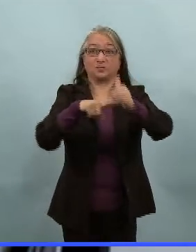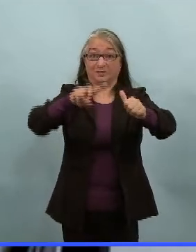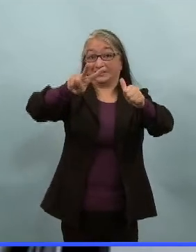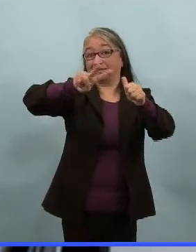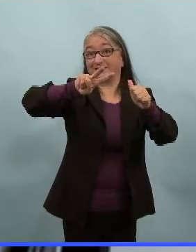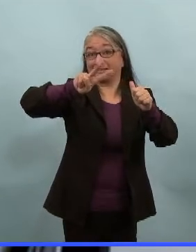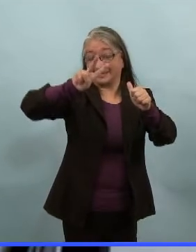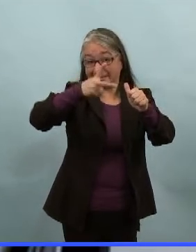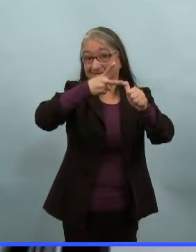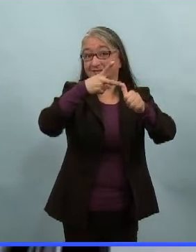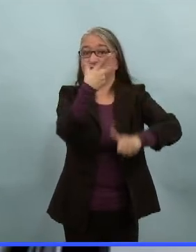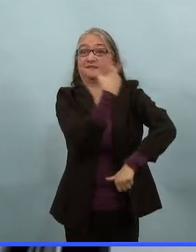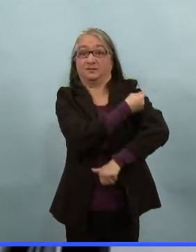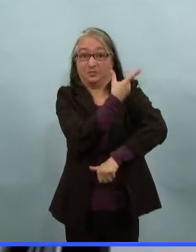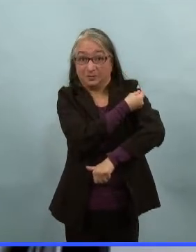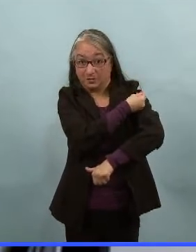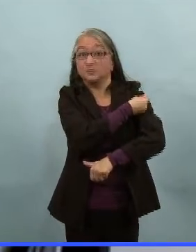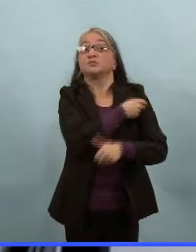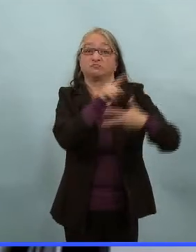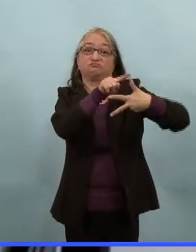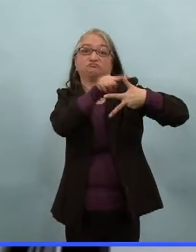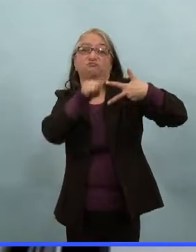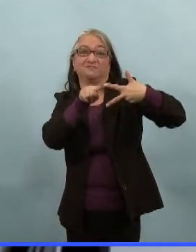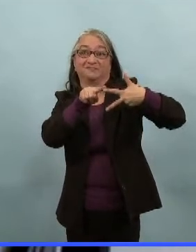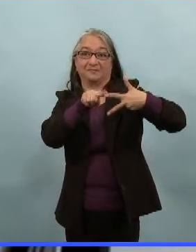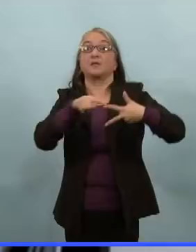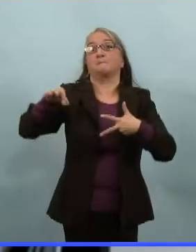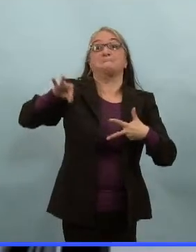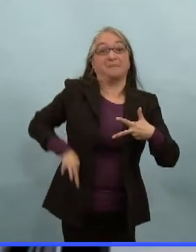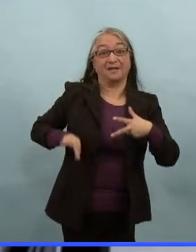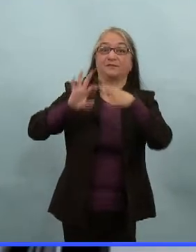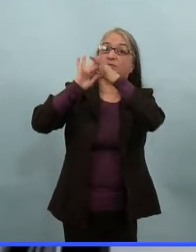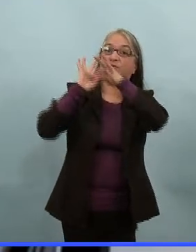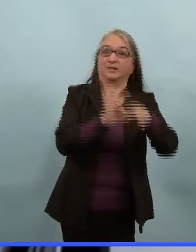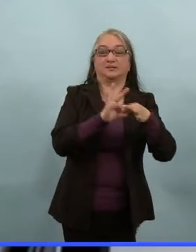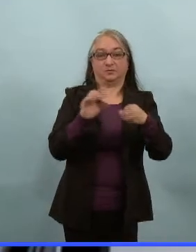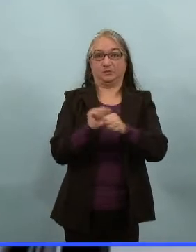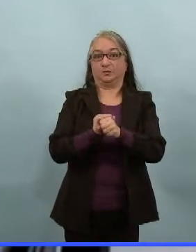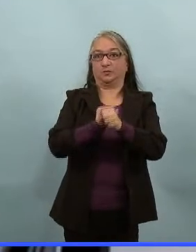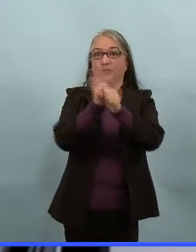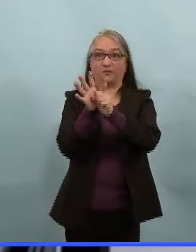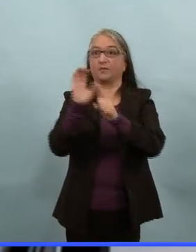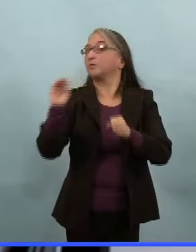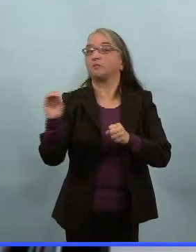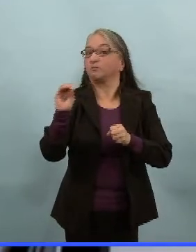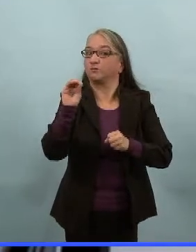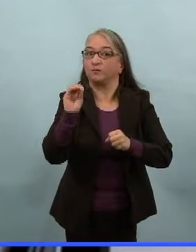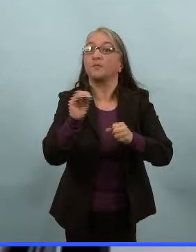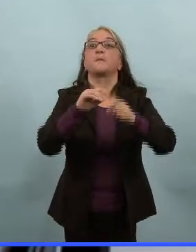infection with omicron but remains very effective at preventing hospitalization and icu admission